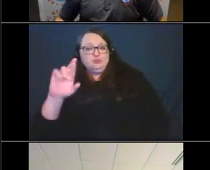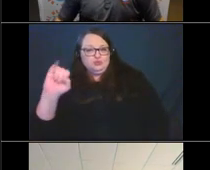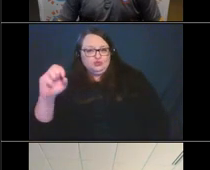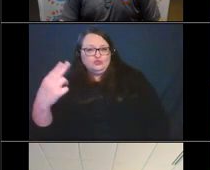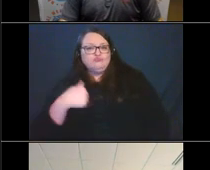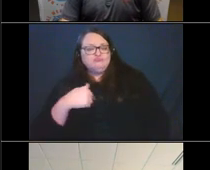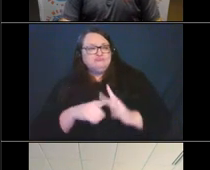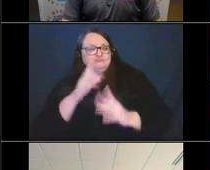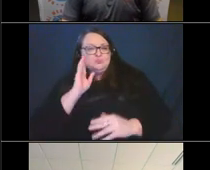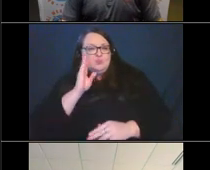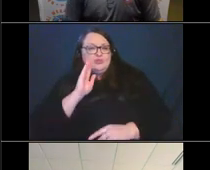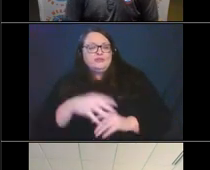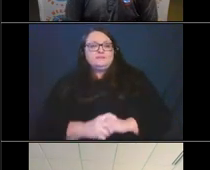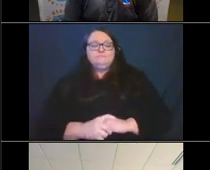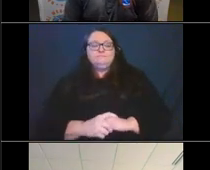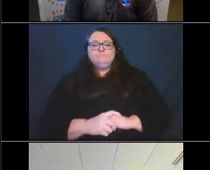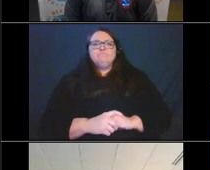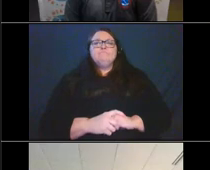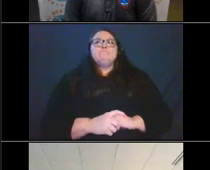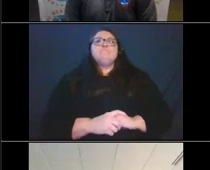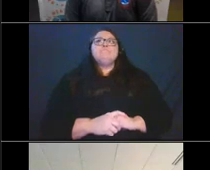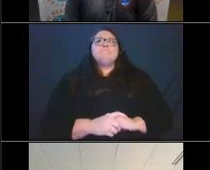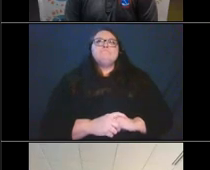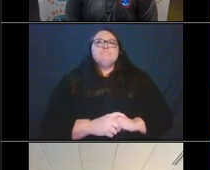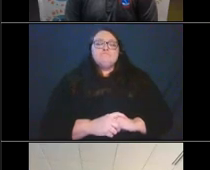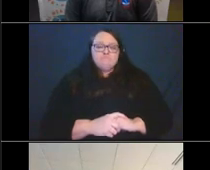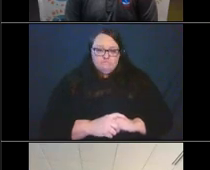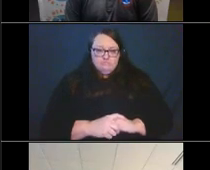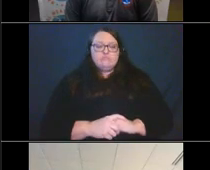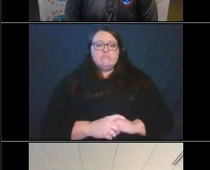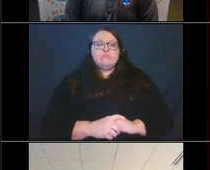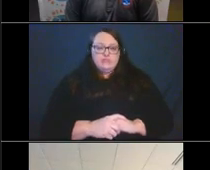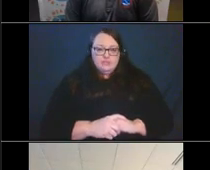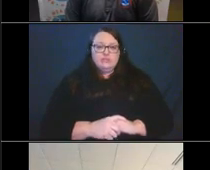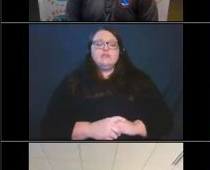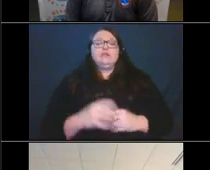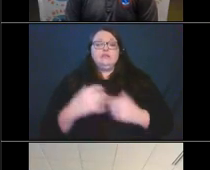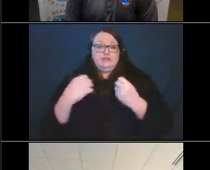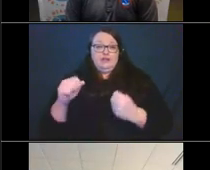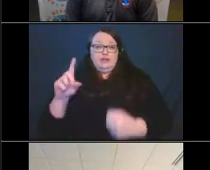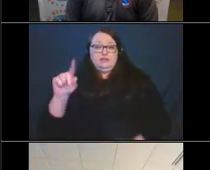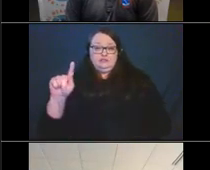so we're limited by the resolution at which we got the health data, you know,